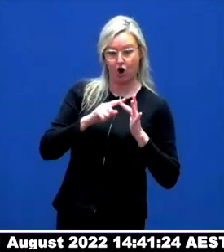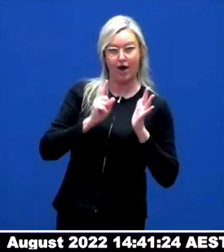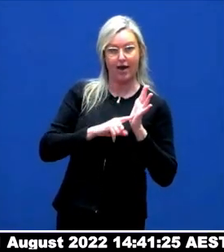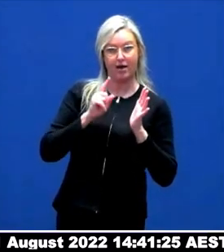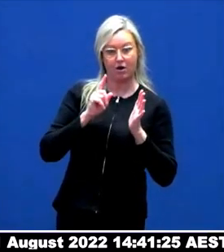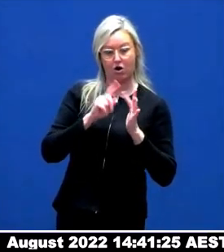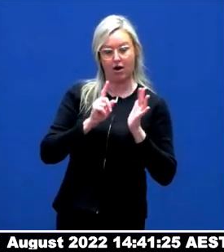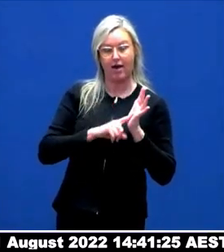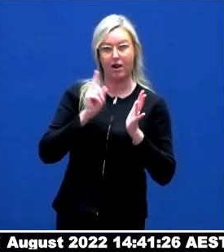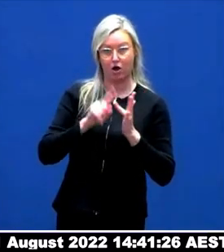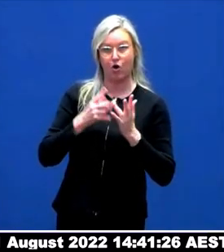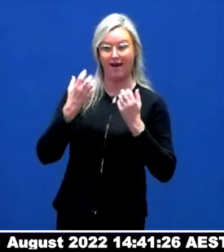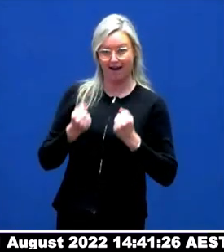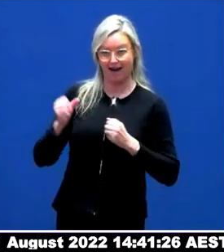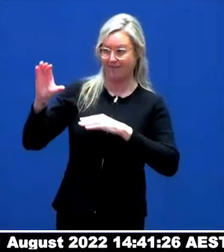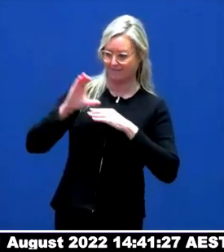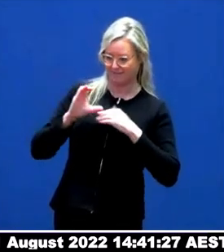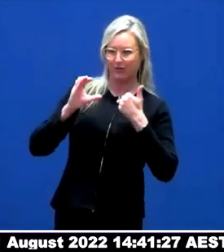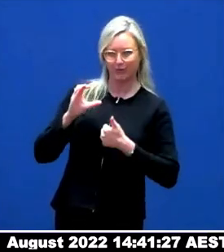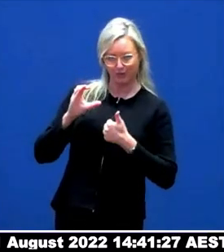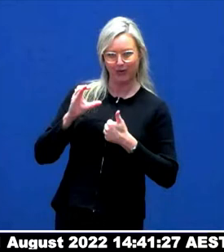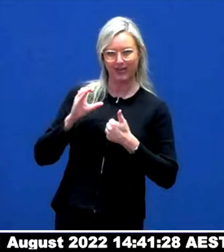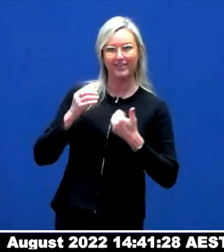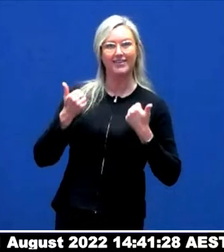and there's no building available, what happens next for that participant?